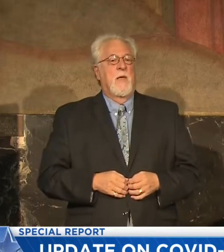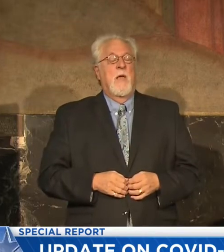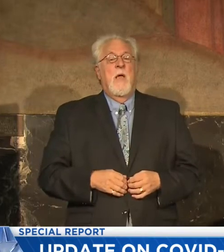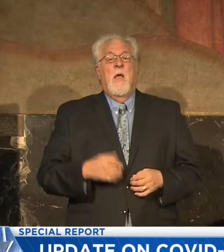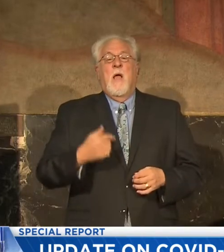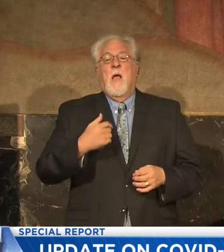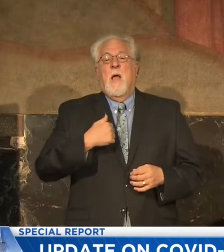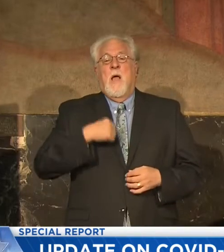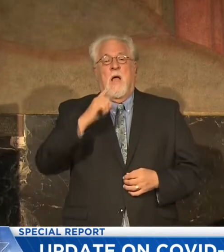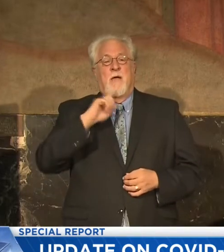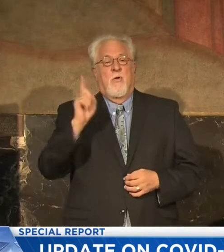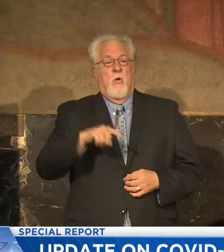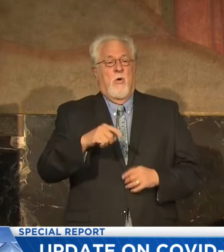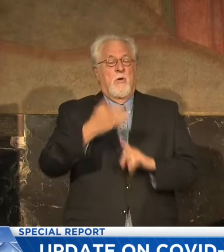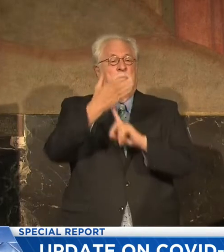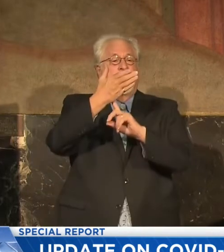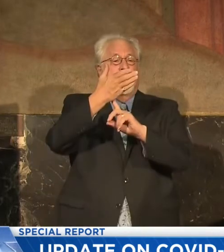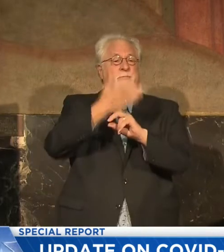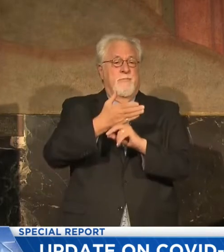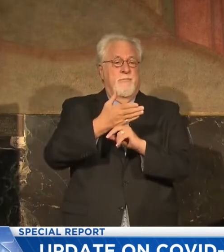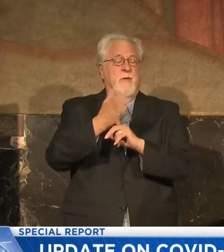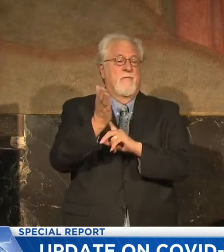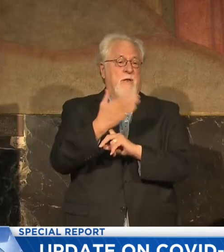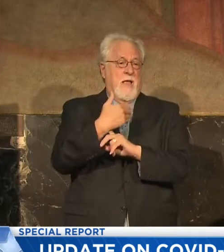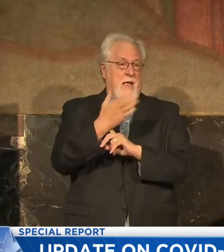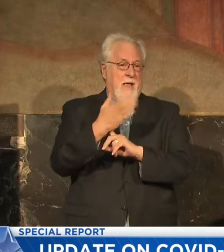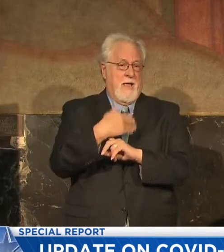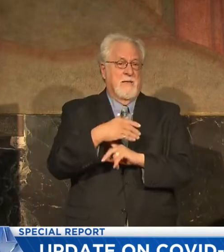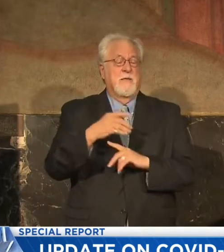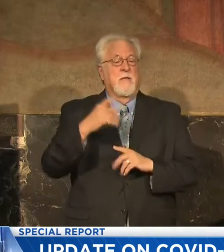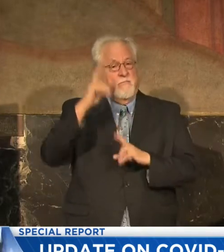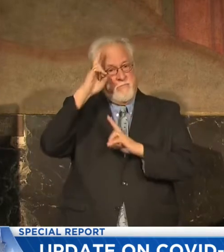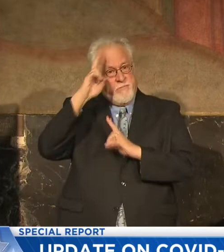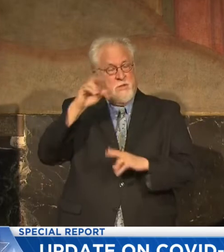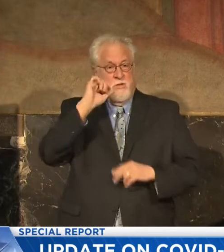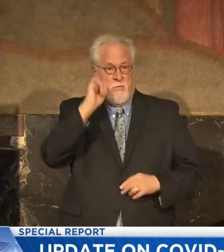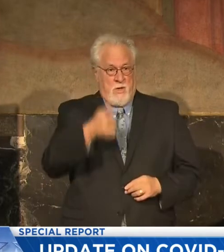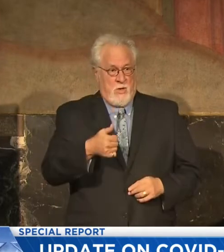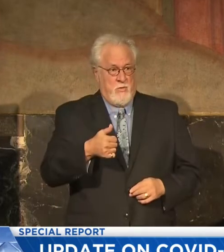HARPER AND TROOPER DARKER'S ENTIRE FAMILY -- BAKER'S ENTIRE